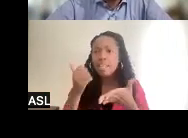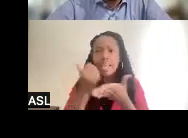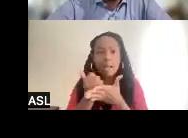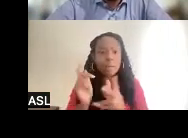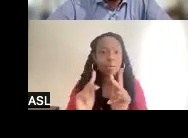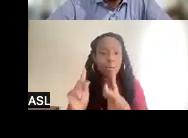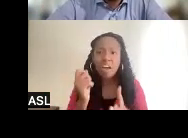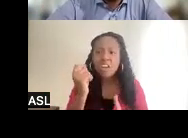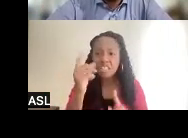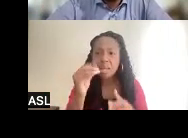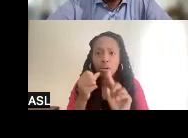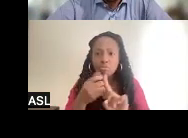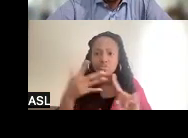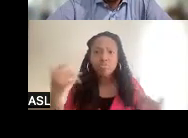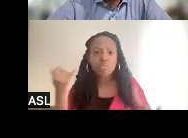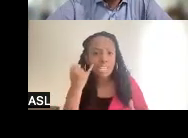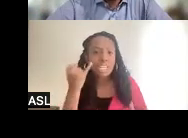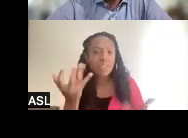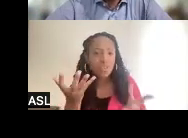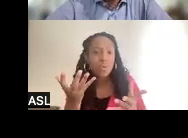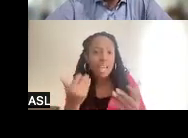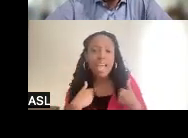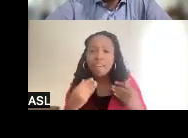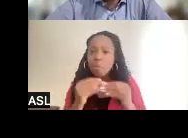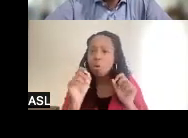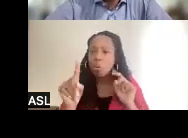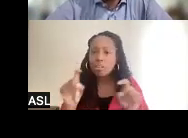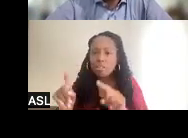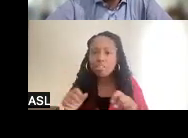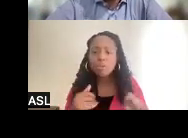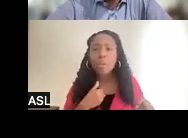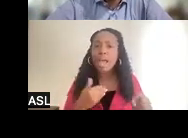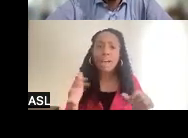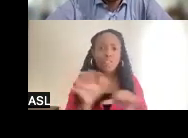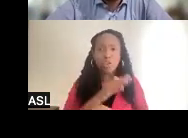more detail so if you do have more questions we have an entire process for financial planning to